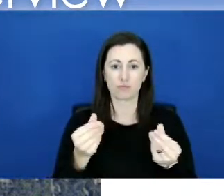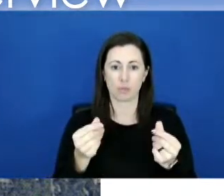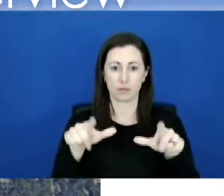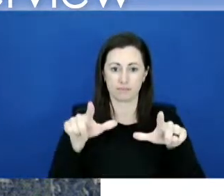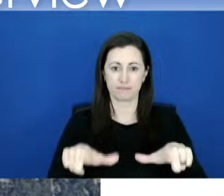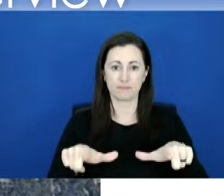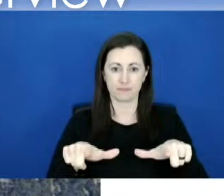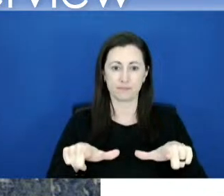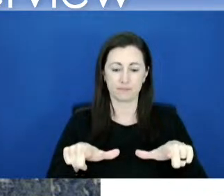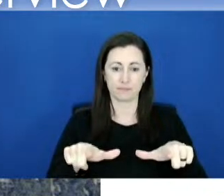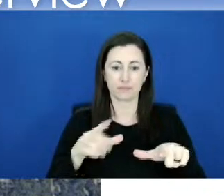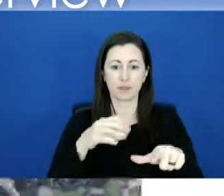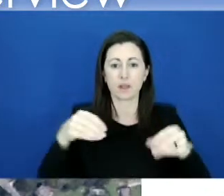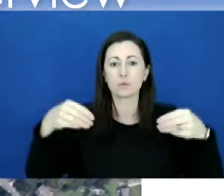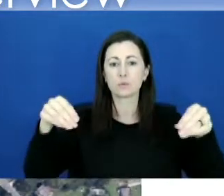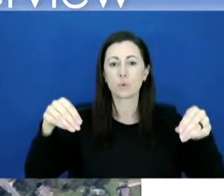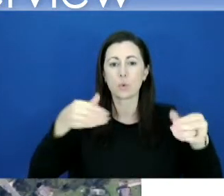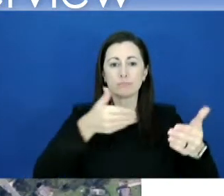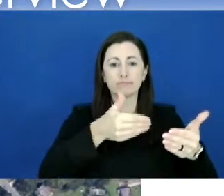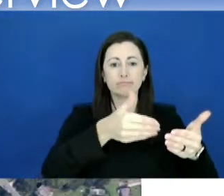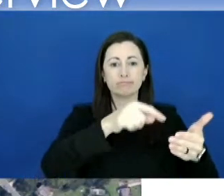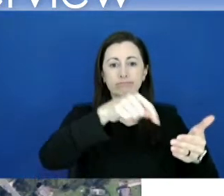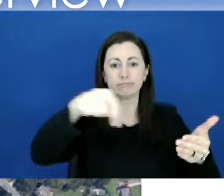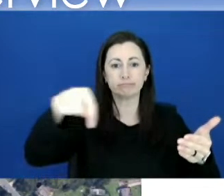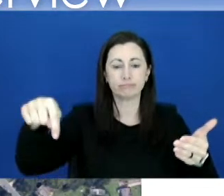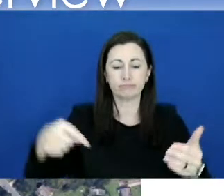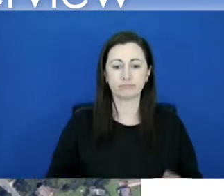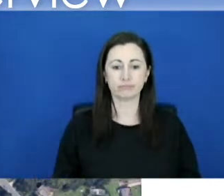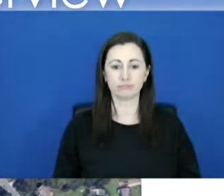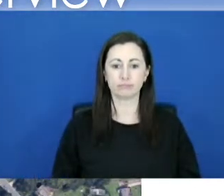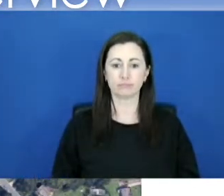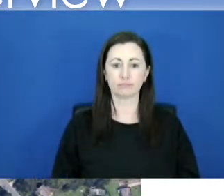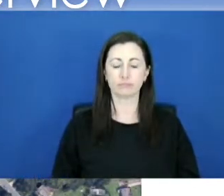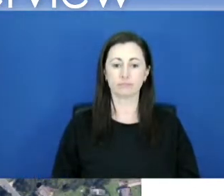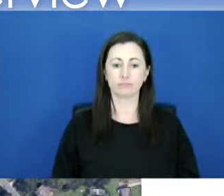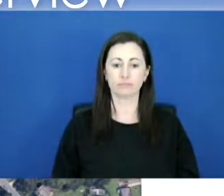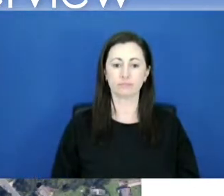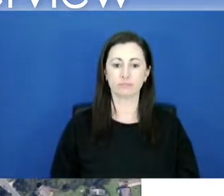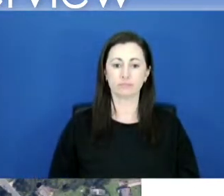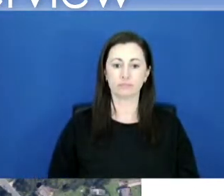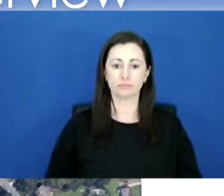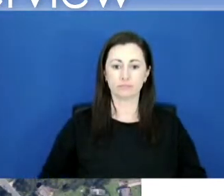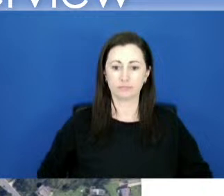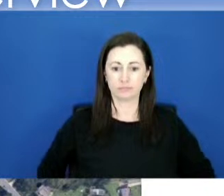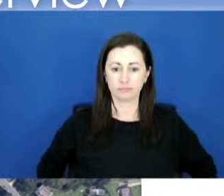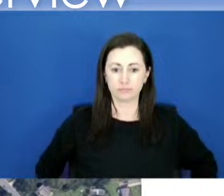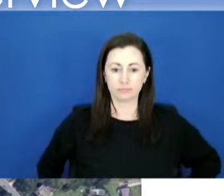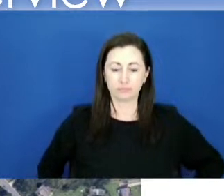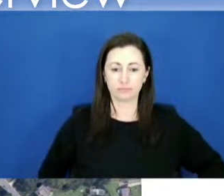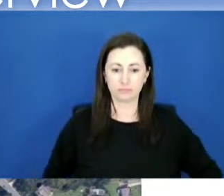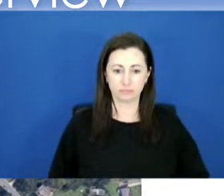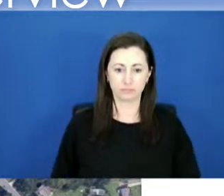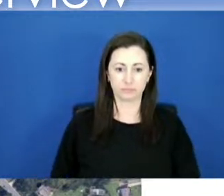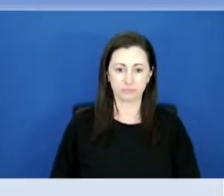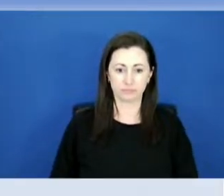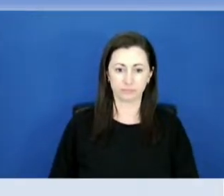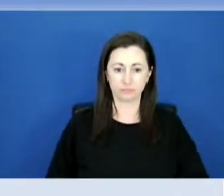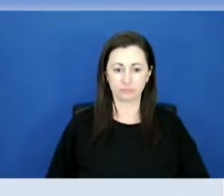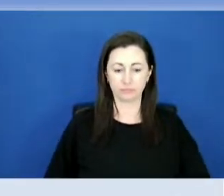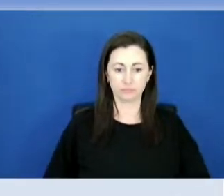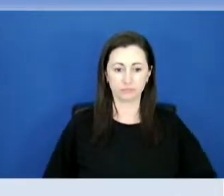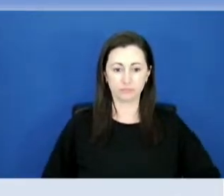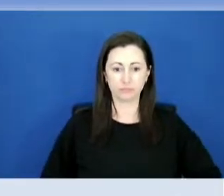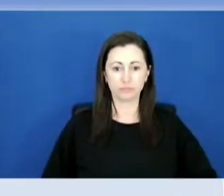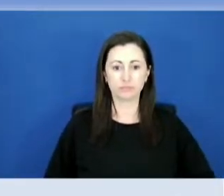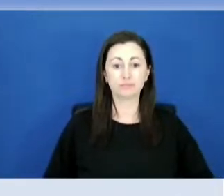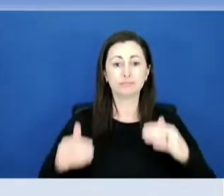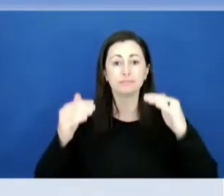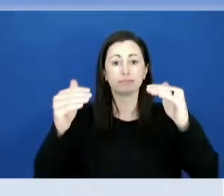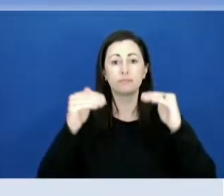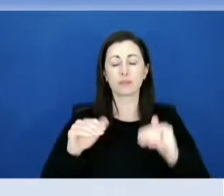MAPS WITH THE PROPERTY LISTED.